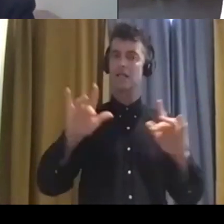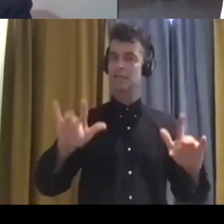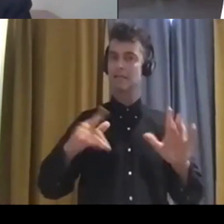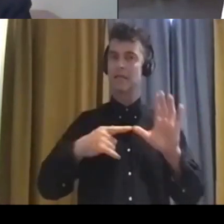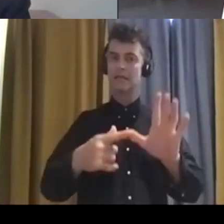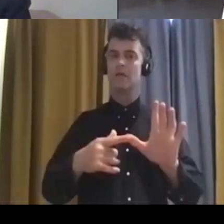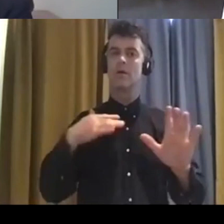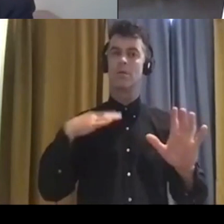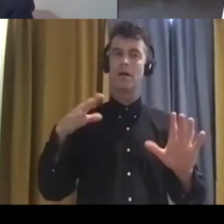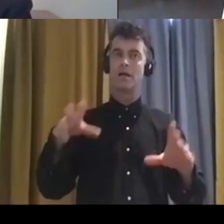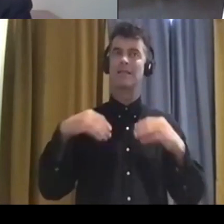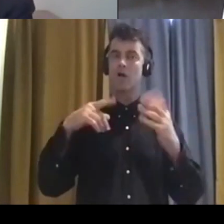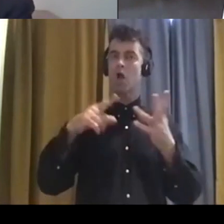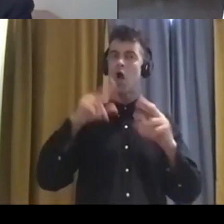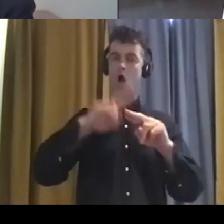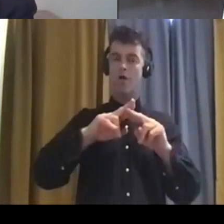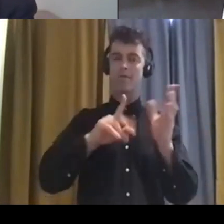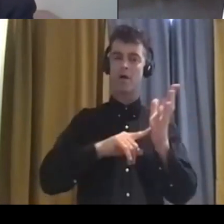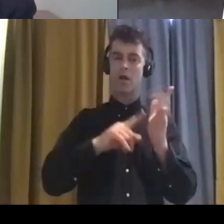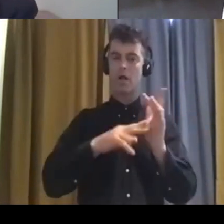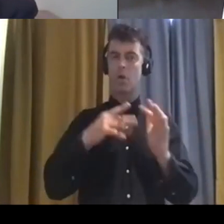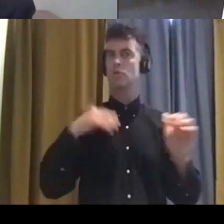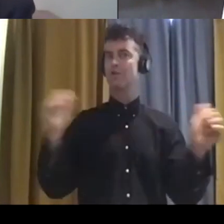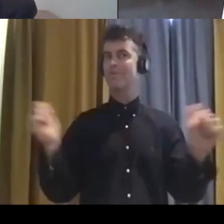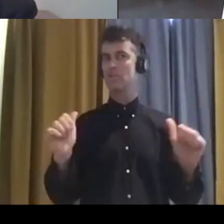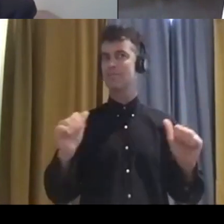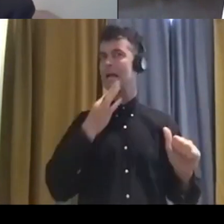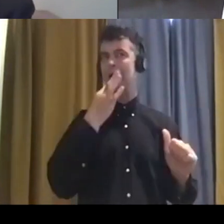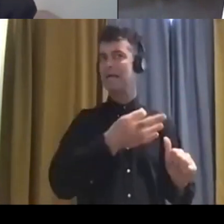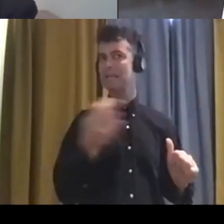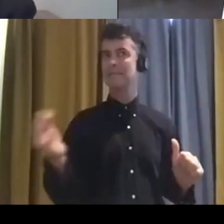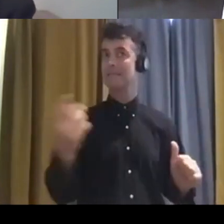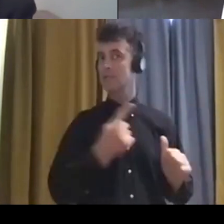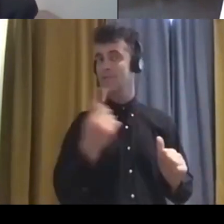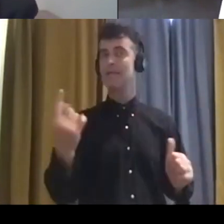We might take those offline. I want to finish by asking each of you very briefly if you